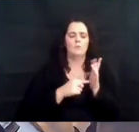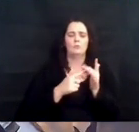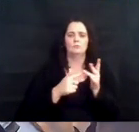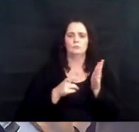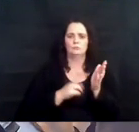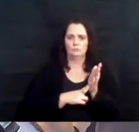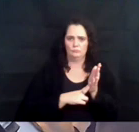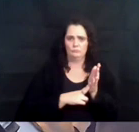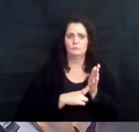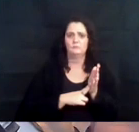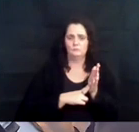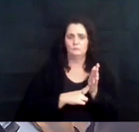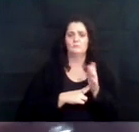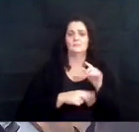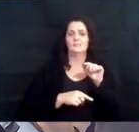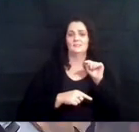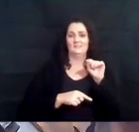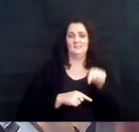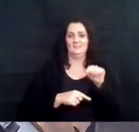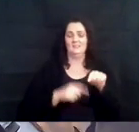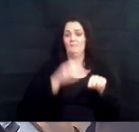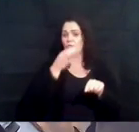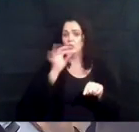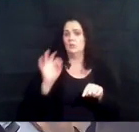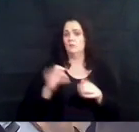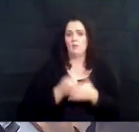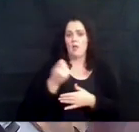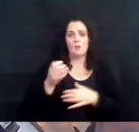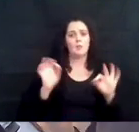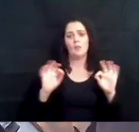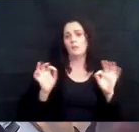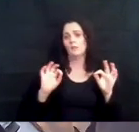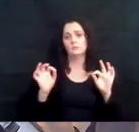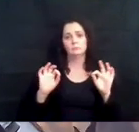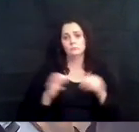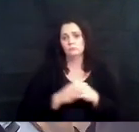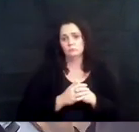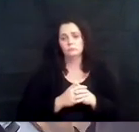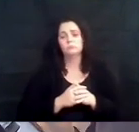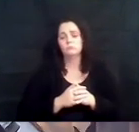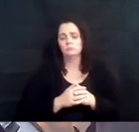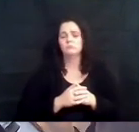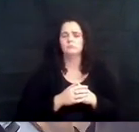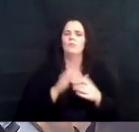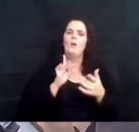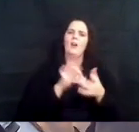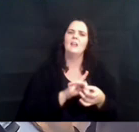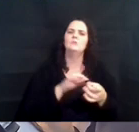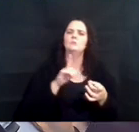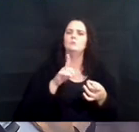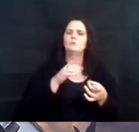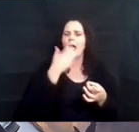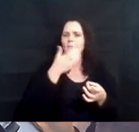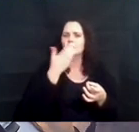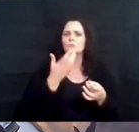It is free for iOS or Android, if you're working on other devices, you might have to use some sort of different application but as I